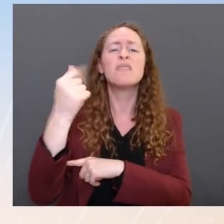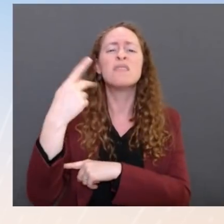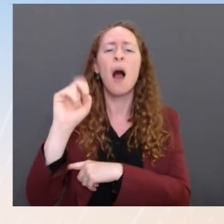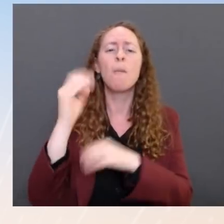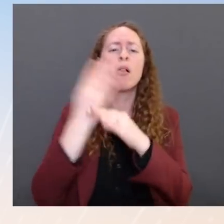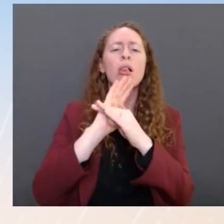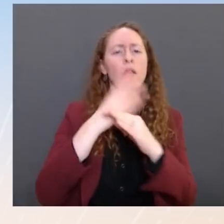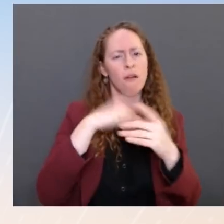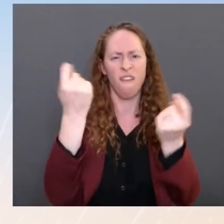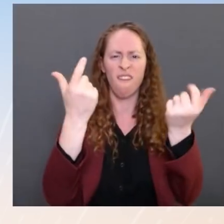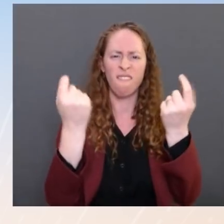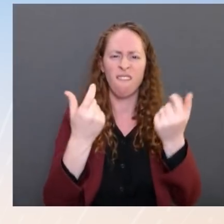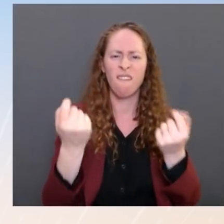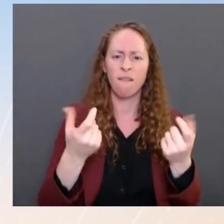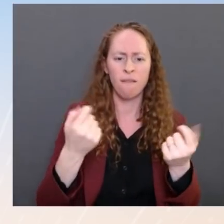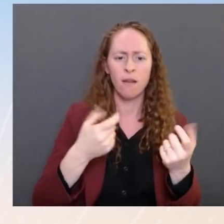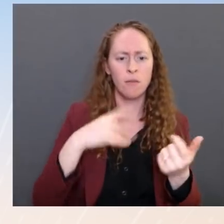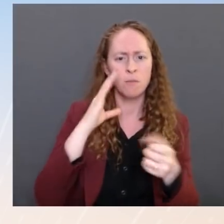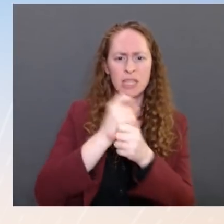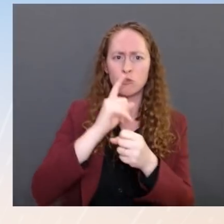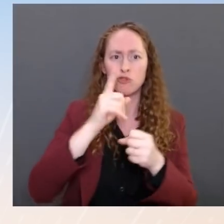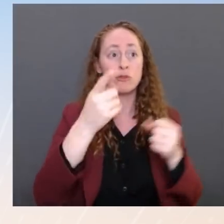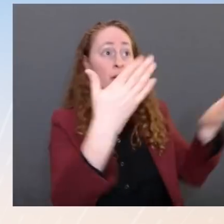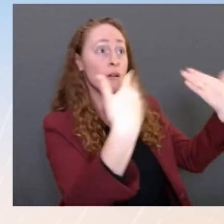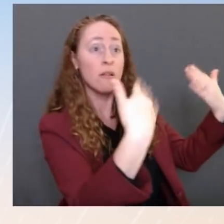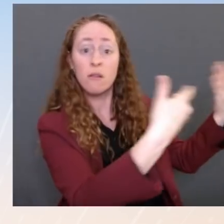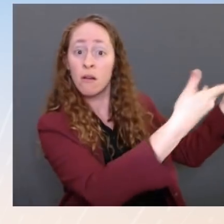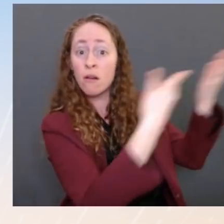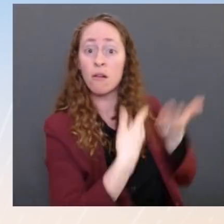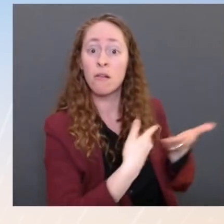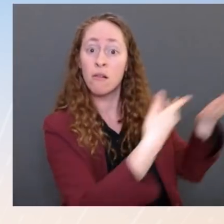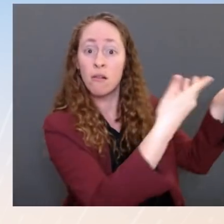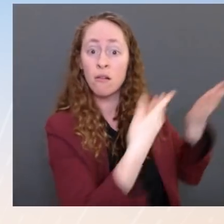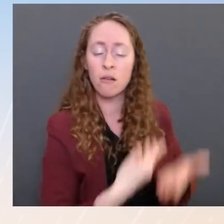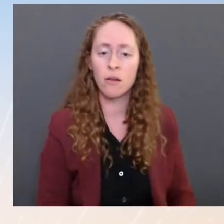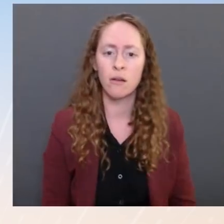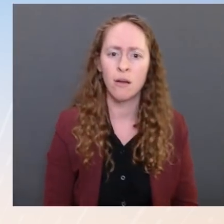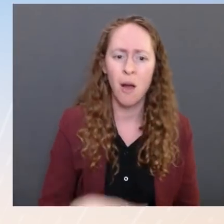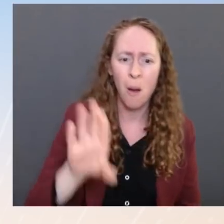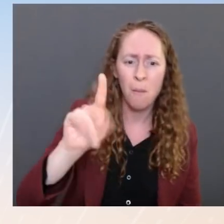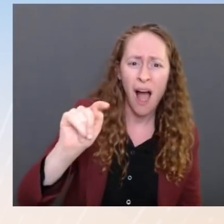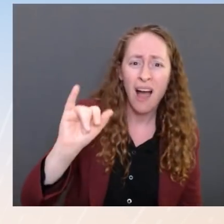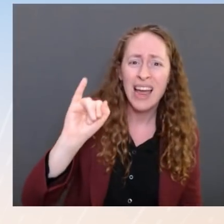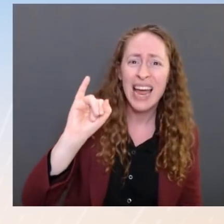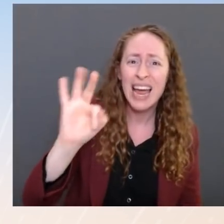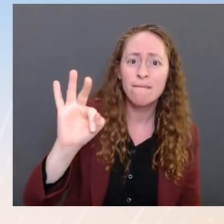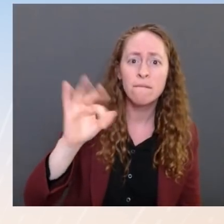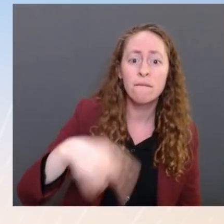The Press: But if you are a parent who is looking for formula right now, struggling to find what you need, do you have even a rough guess